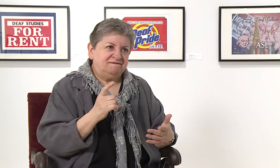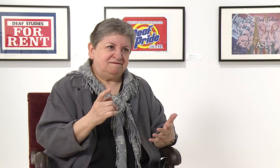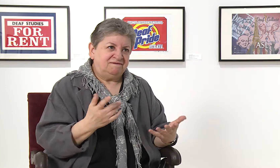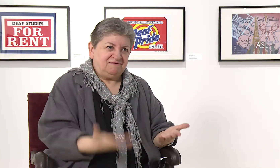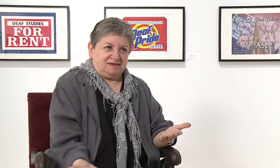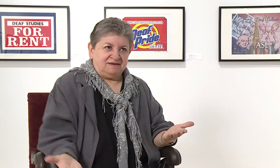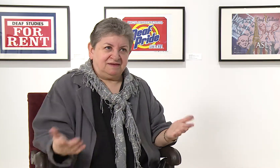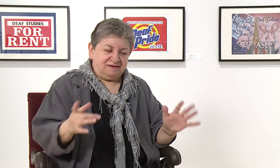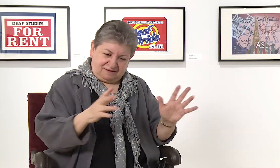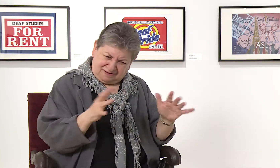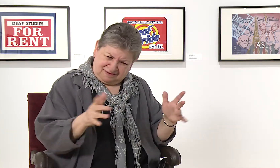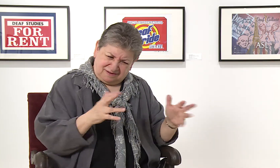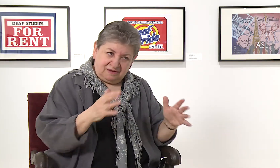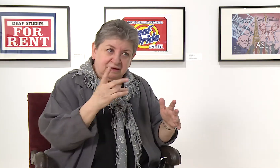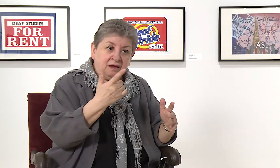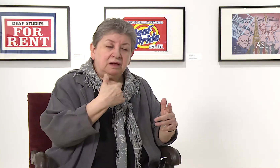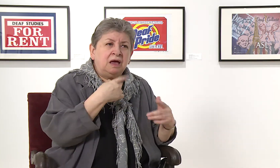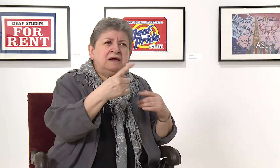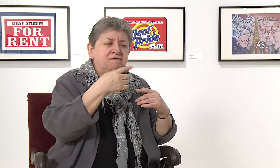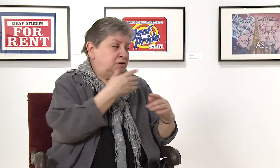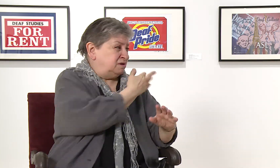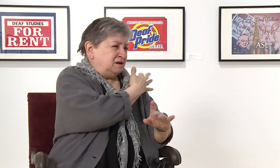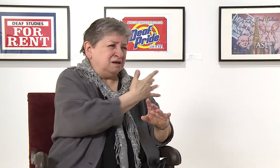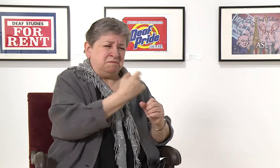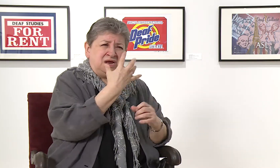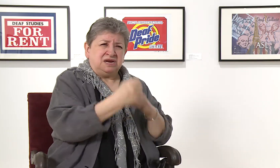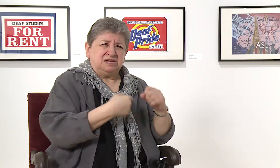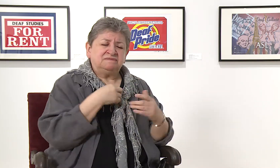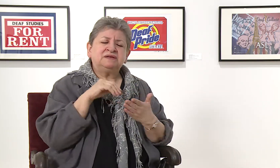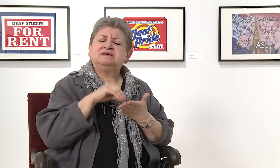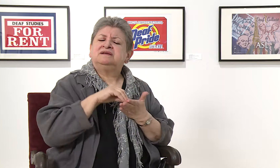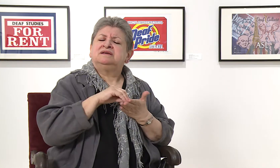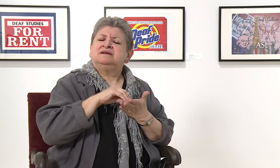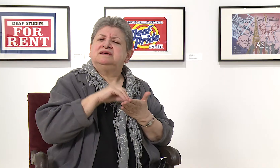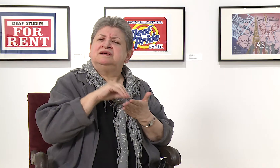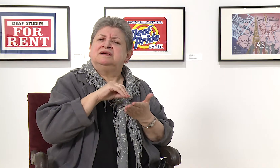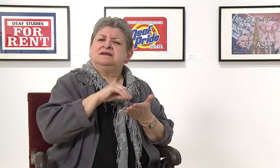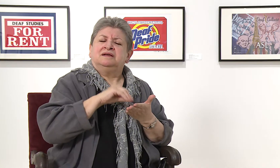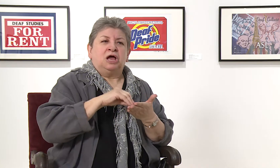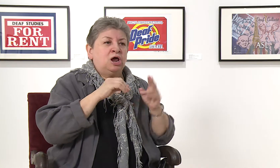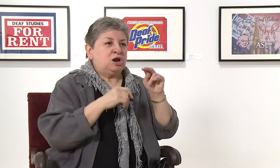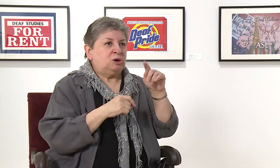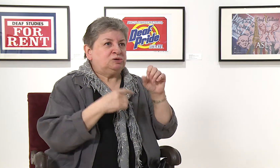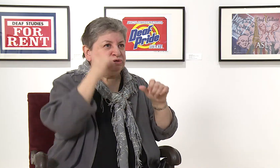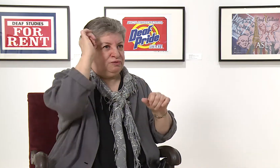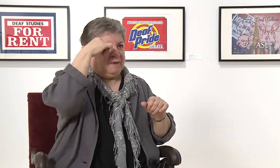I was truly able to explore Deaf Art in all the ways that I had wanted to years prior.